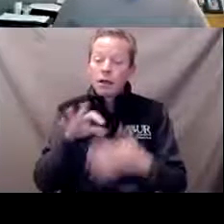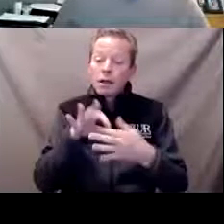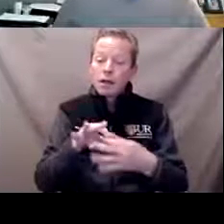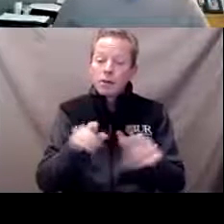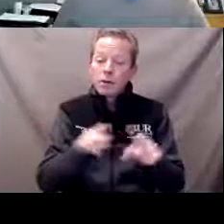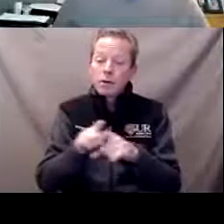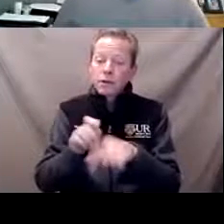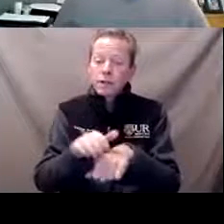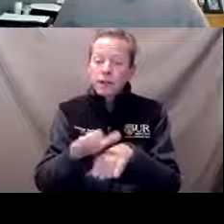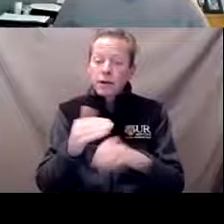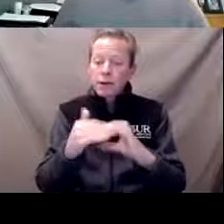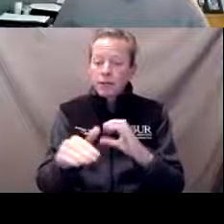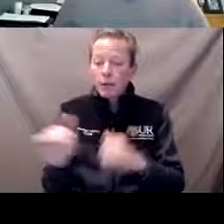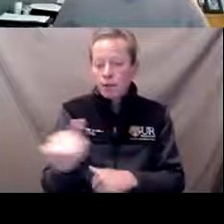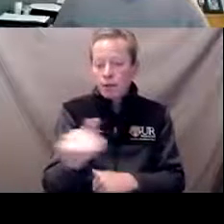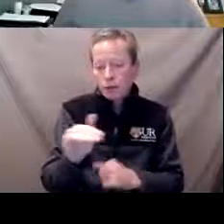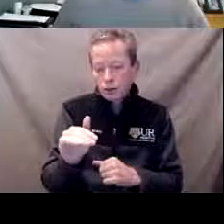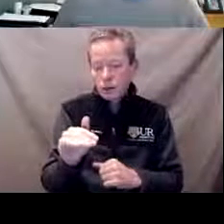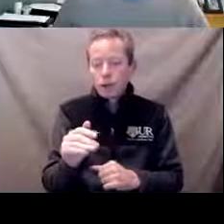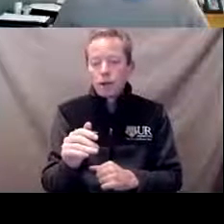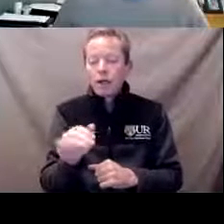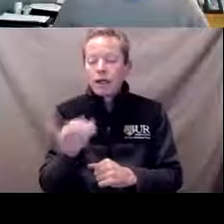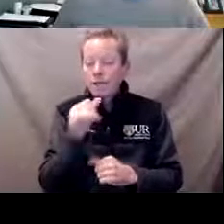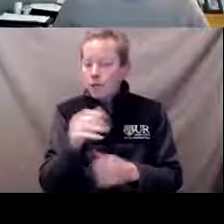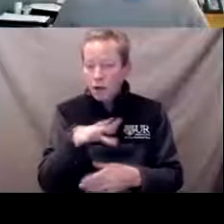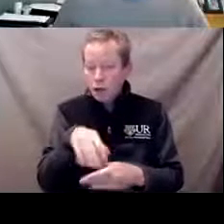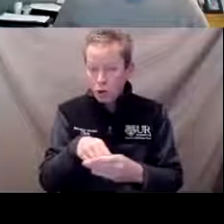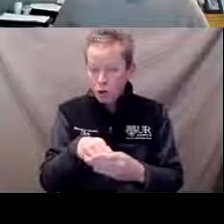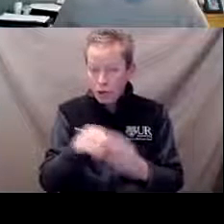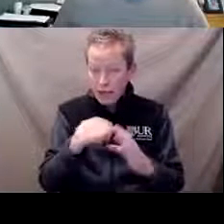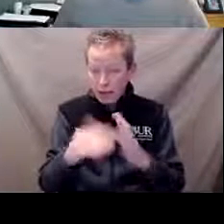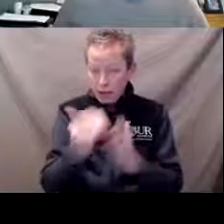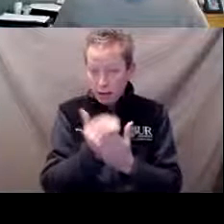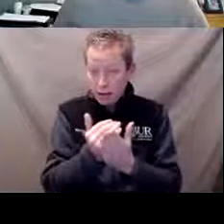the email reminders. If you're not part of our email list please just drop us an email or put